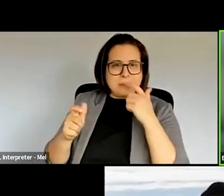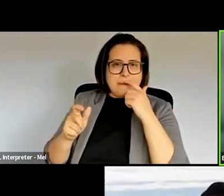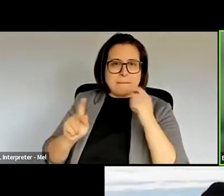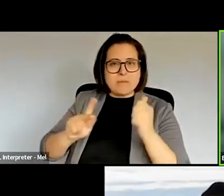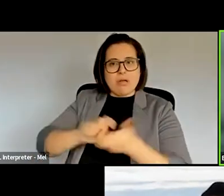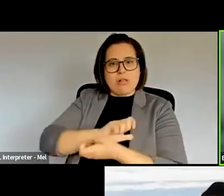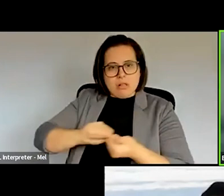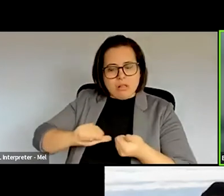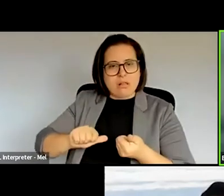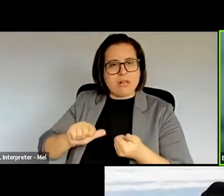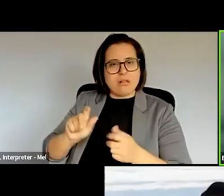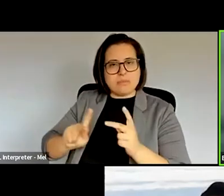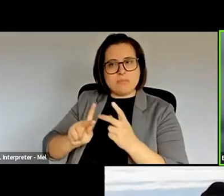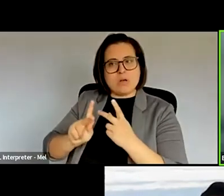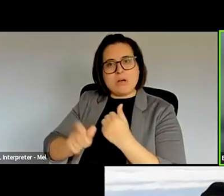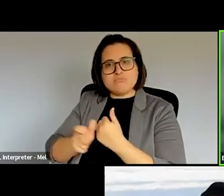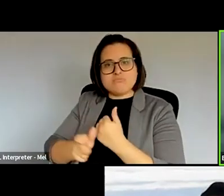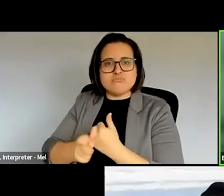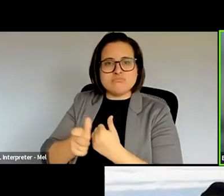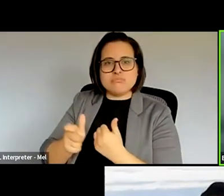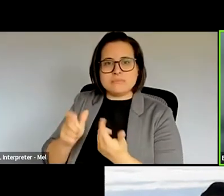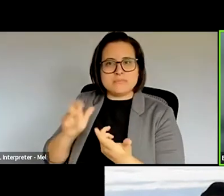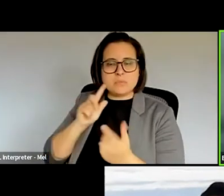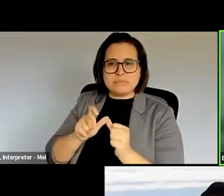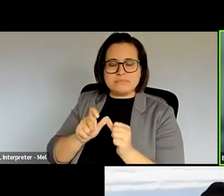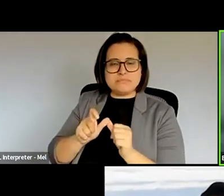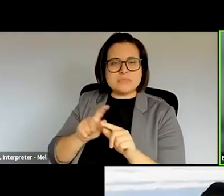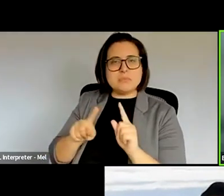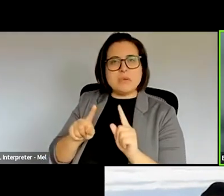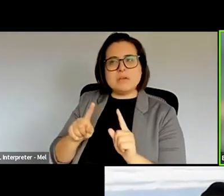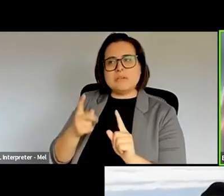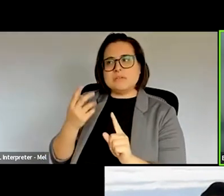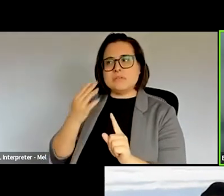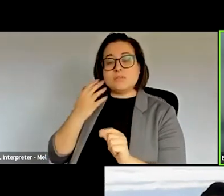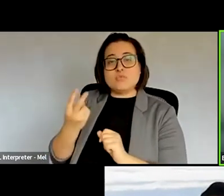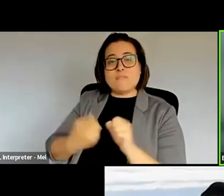I just want to go back if you can fill us into how 12 years ago or so Google hired